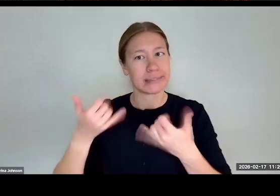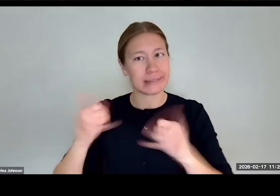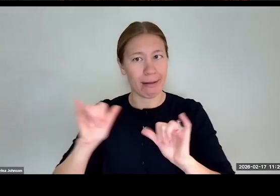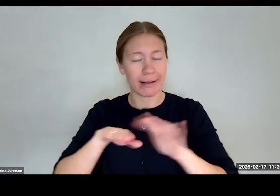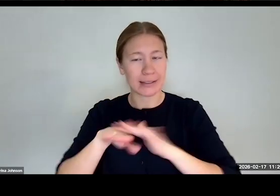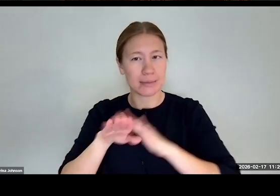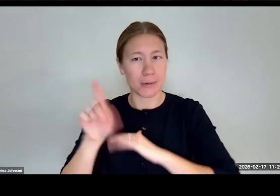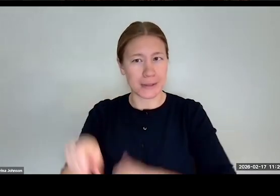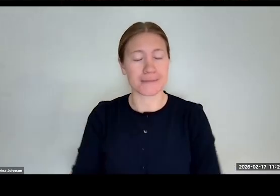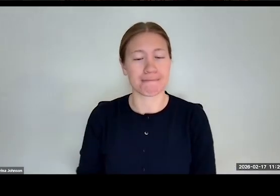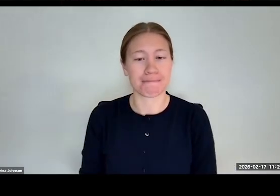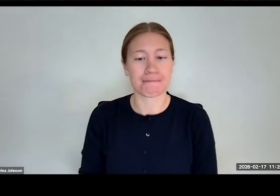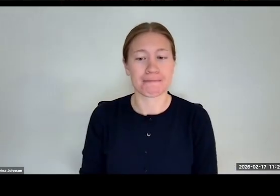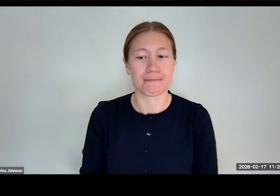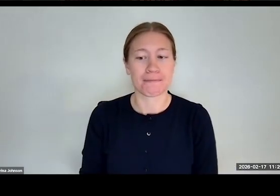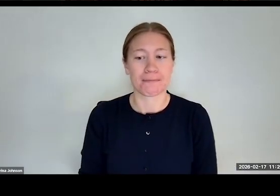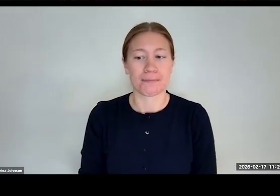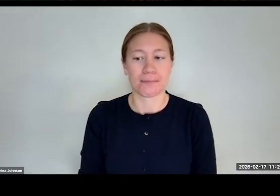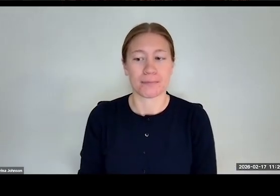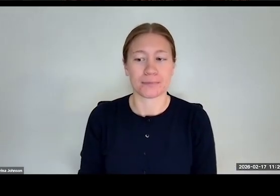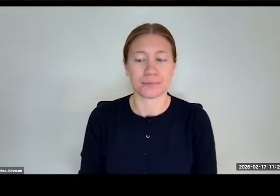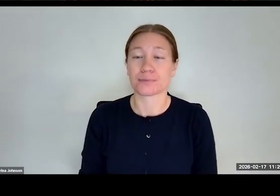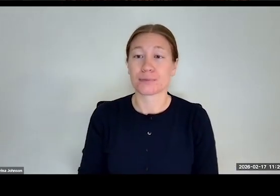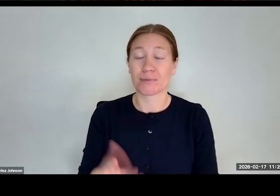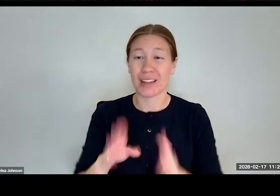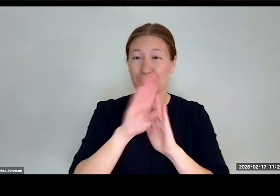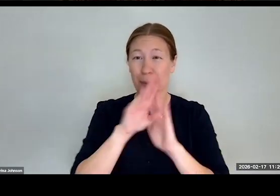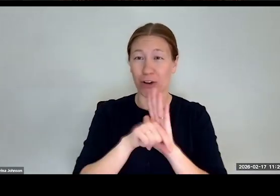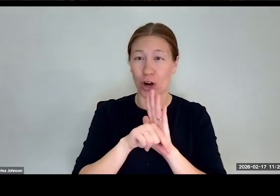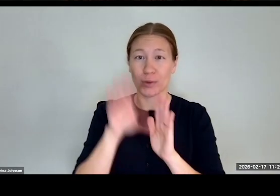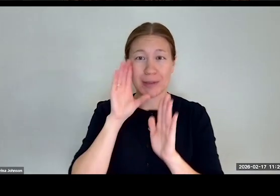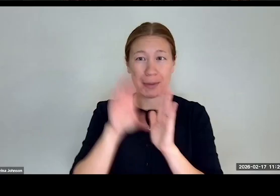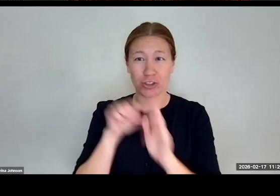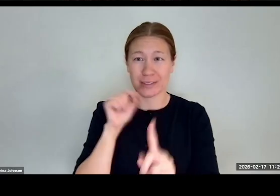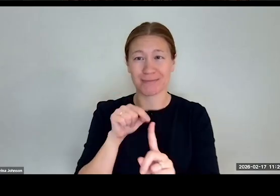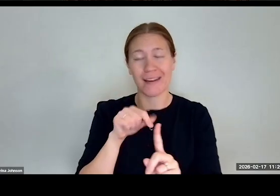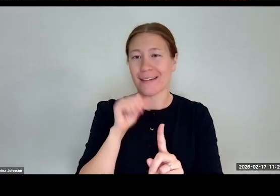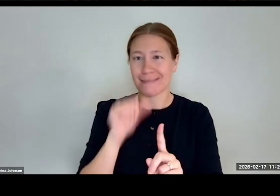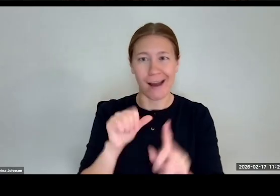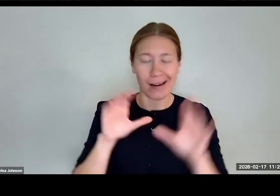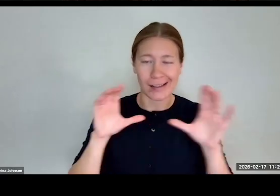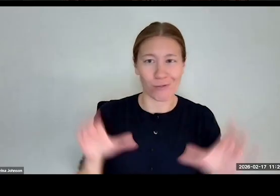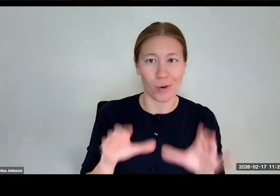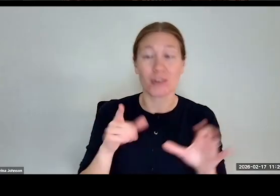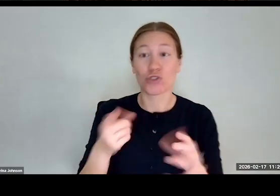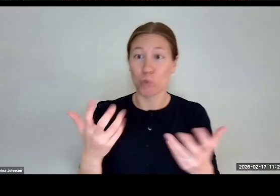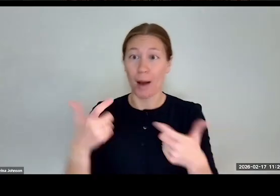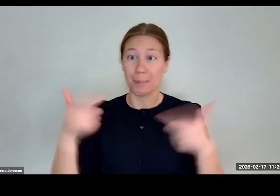And so if it's not it background images are just, they shouldn't be informative images is what I'll say. If you want to have a large informative image on your slide,